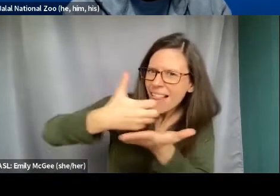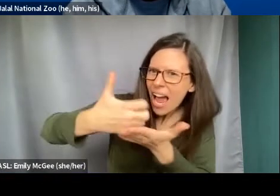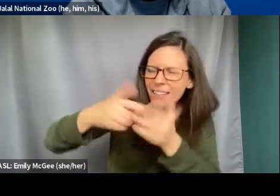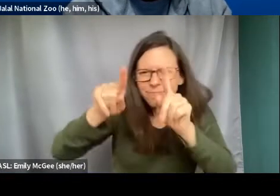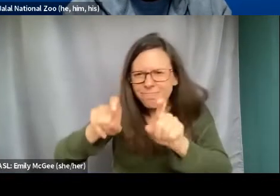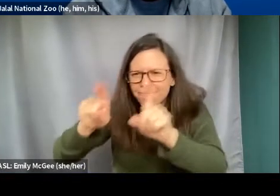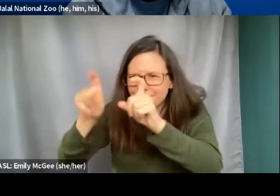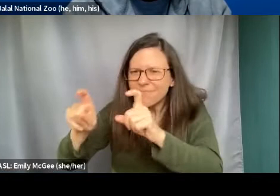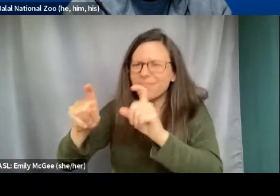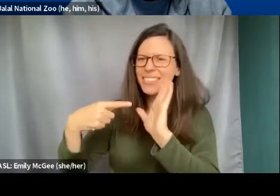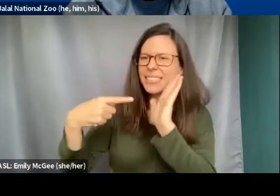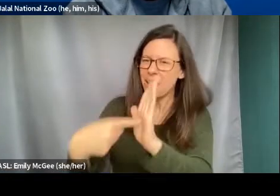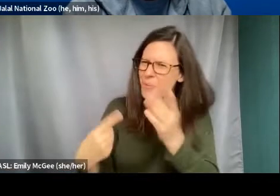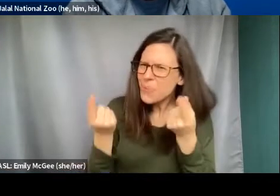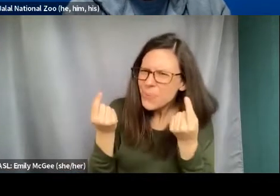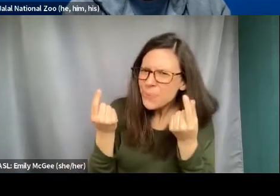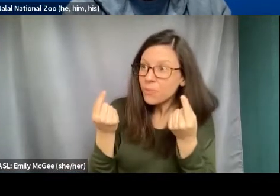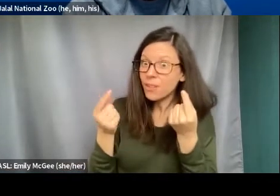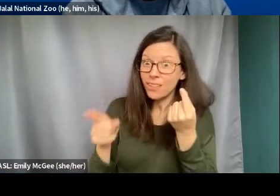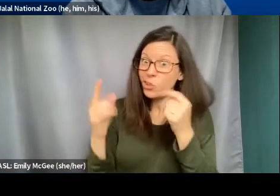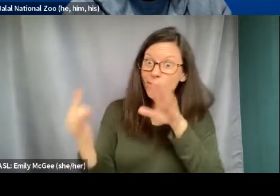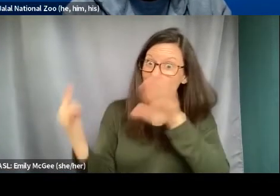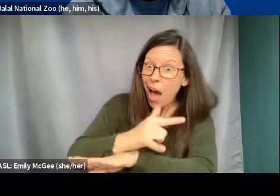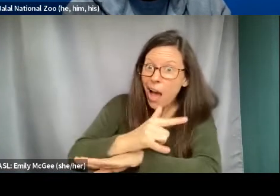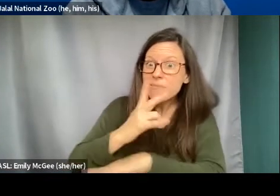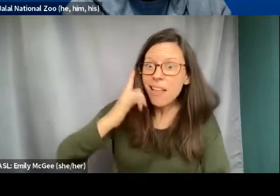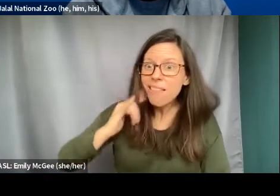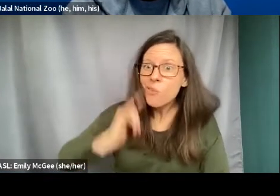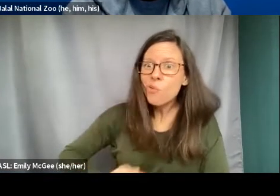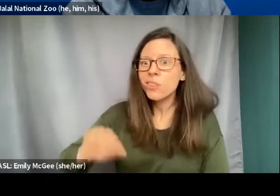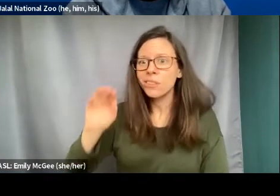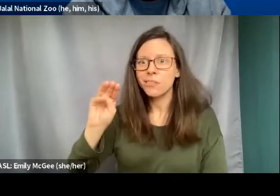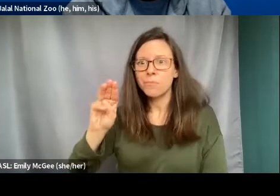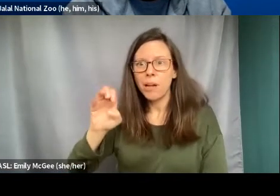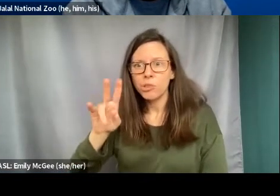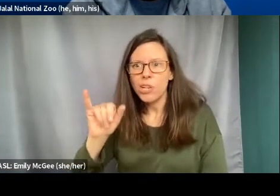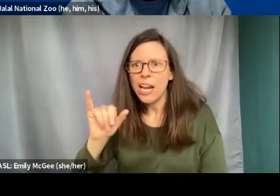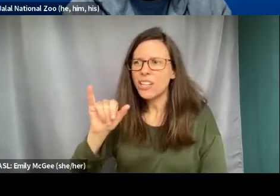the factors? Are you traveling to say Monterey, California to look at the water of the sea lion?